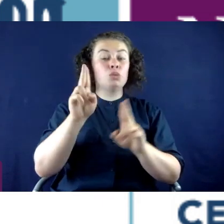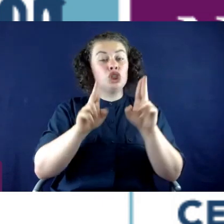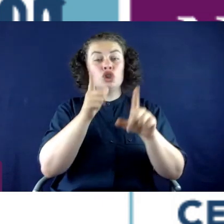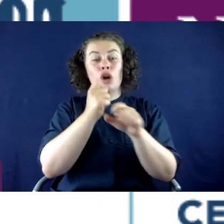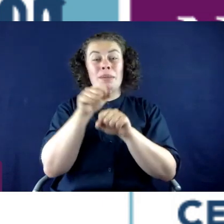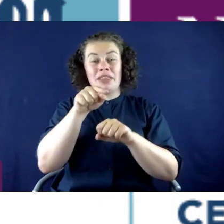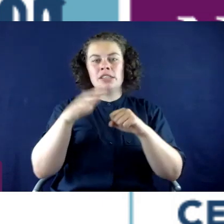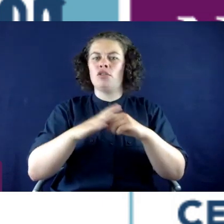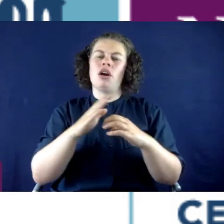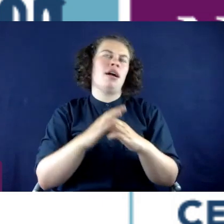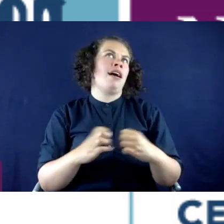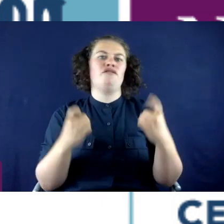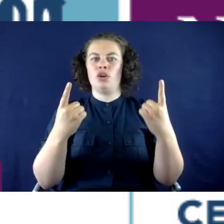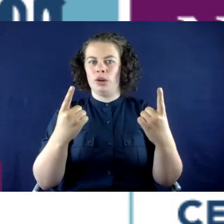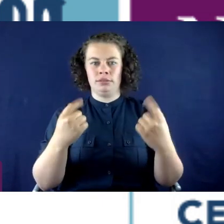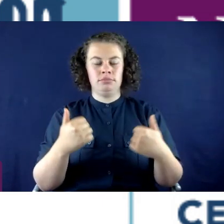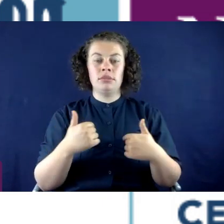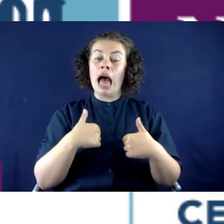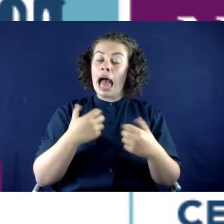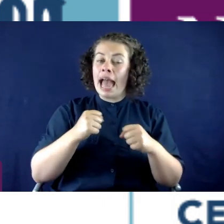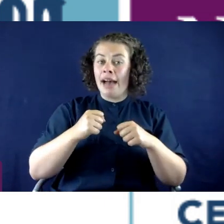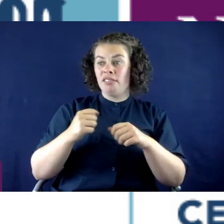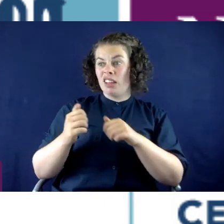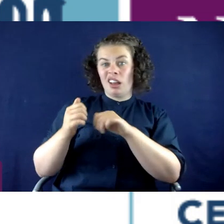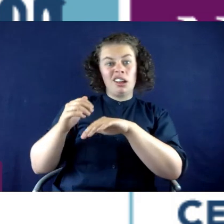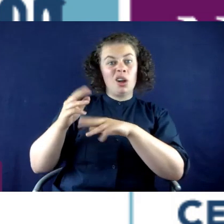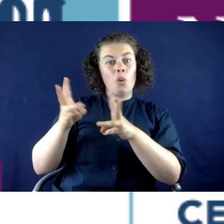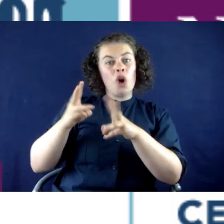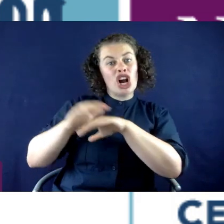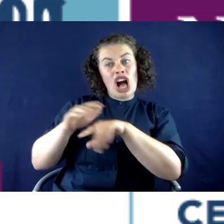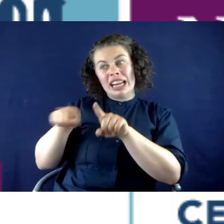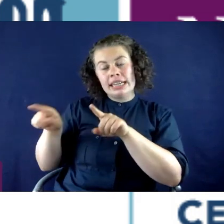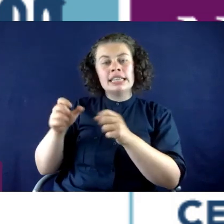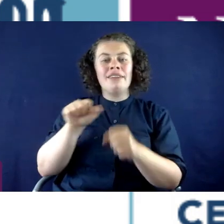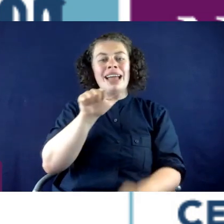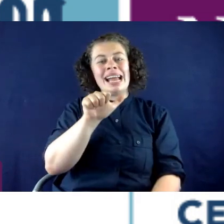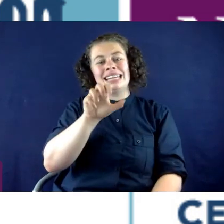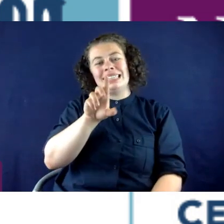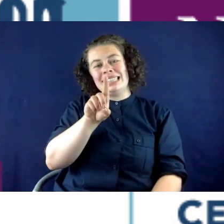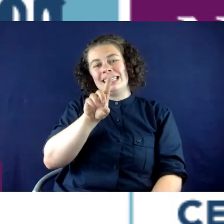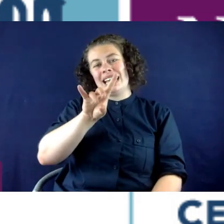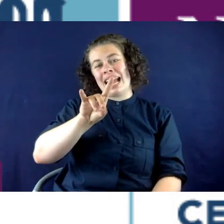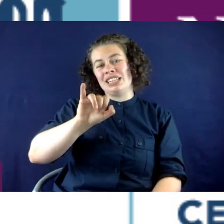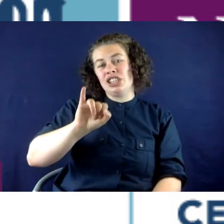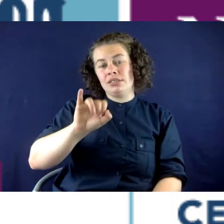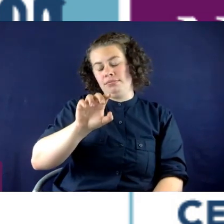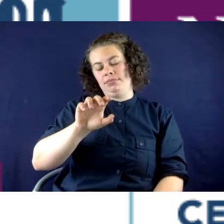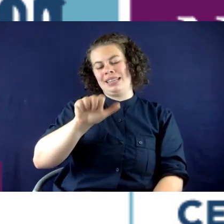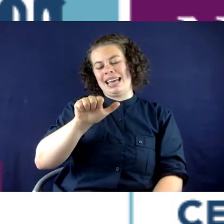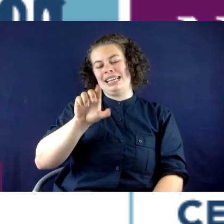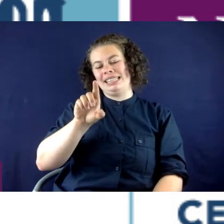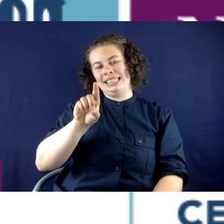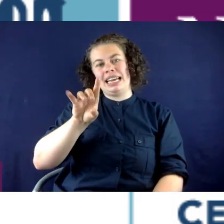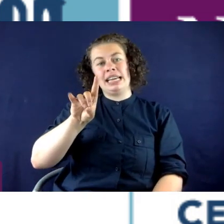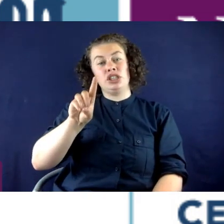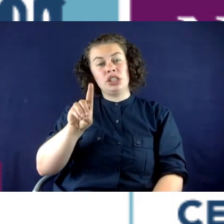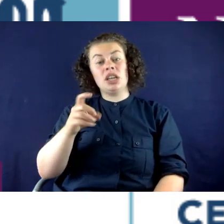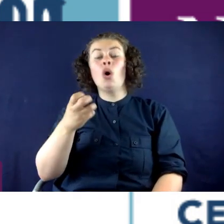what access means for everyone. I have colleagues who have attention deficit disorders. I have colleagues who have mental health